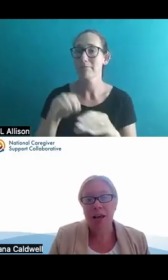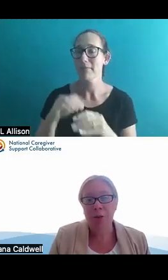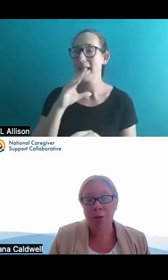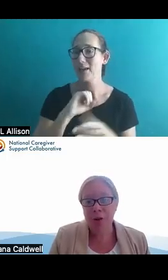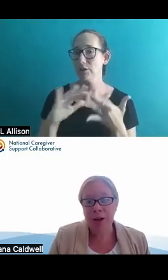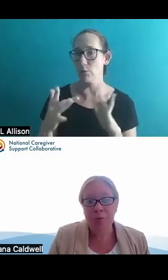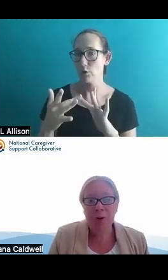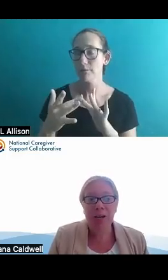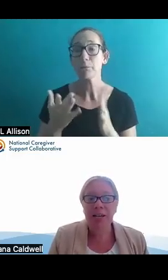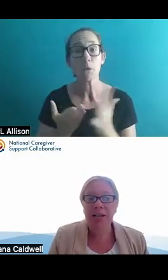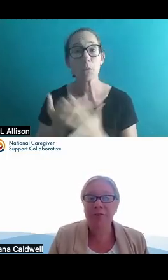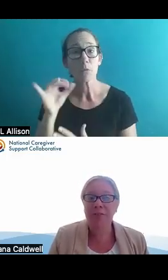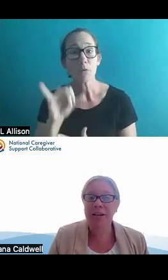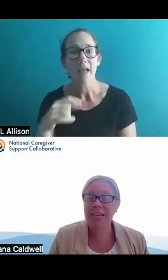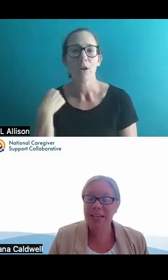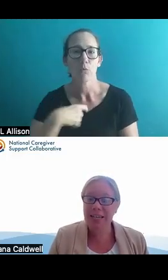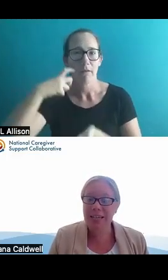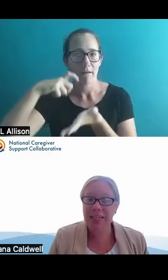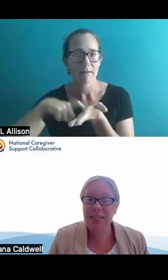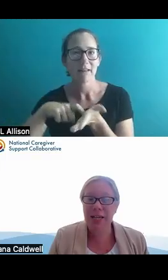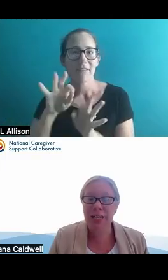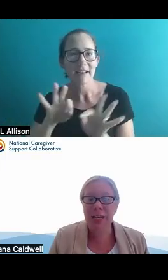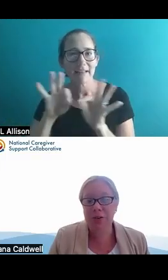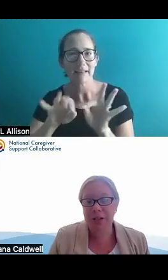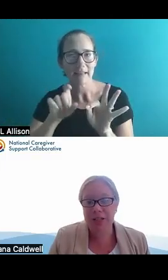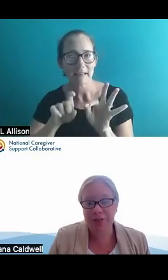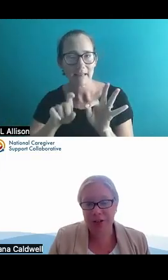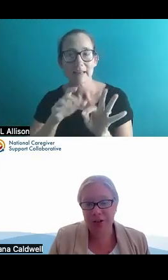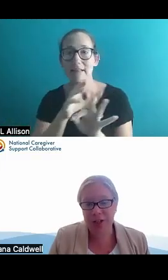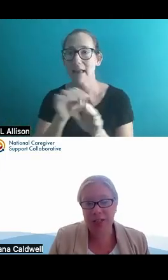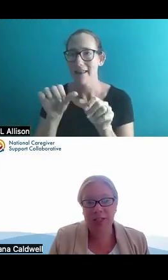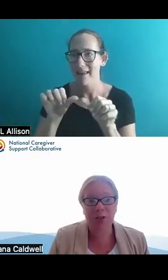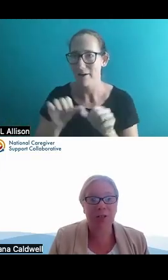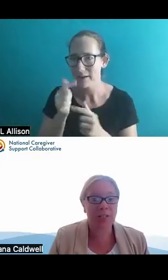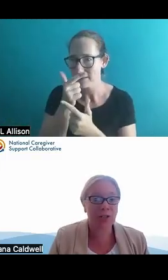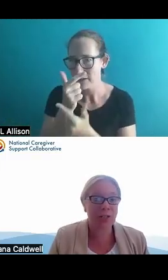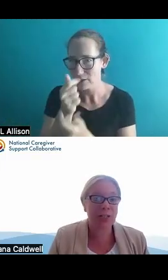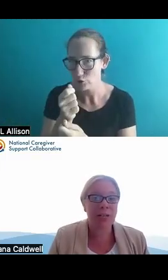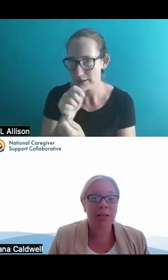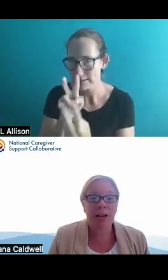and through that we identified key needs and areas of interest, so this included